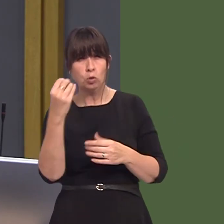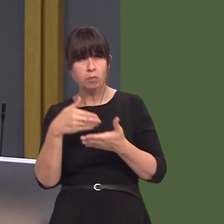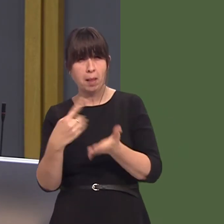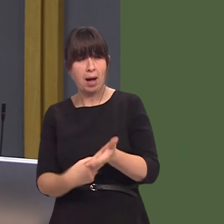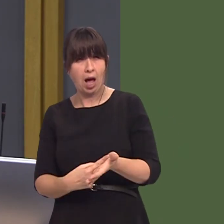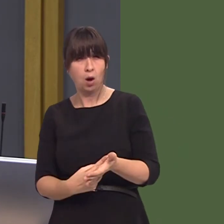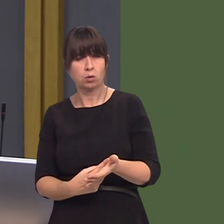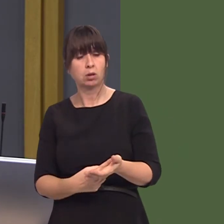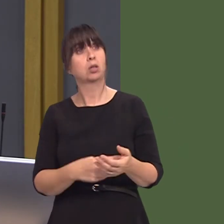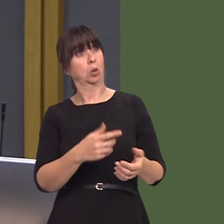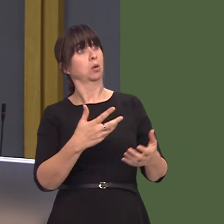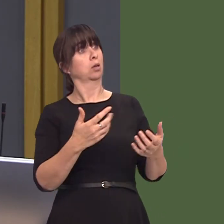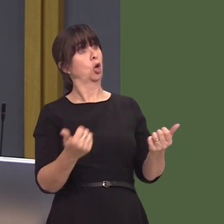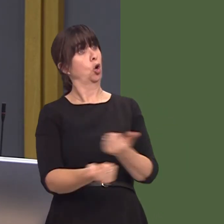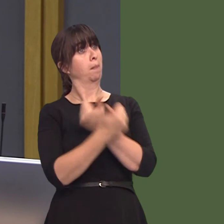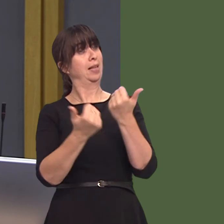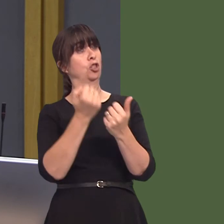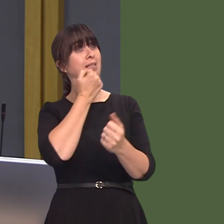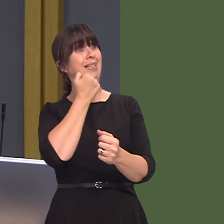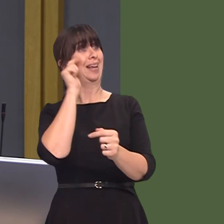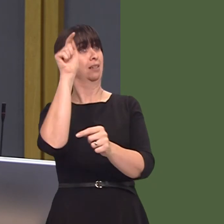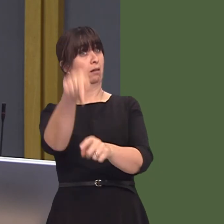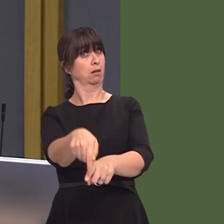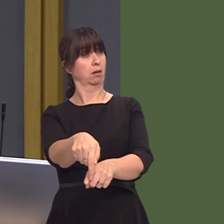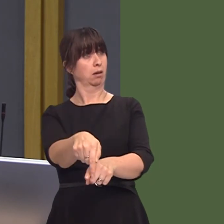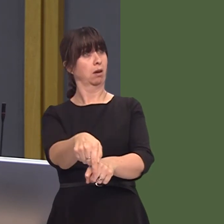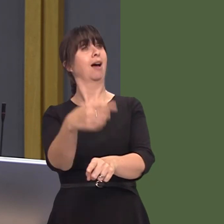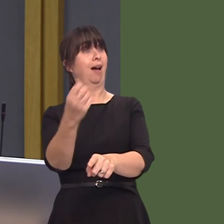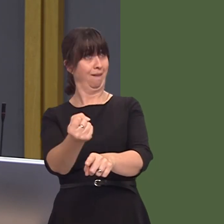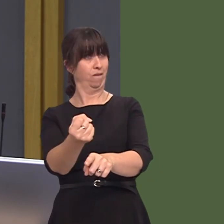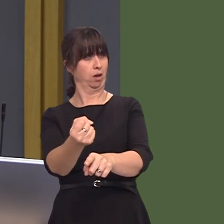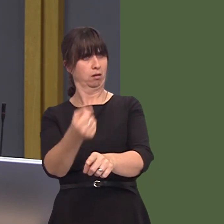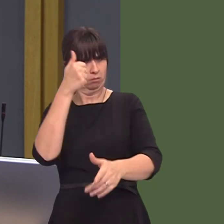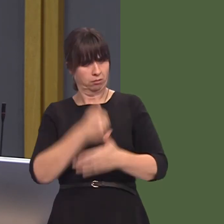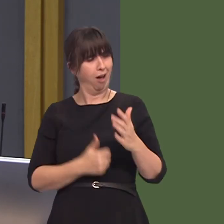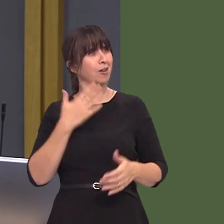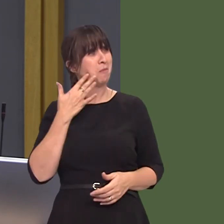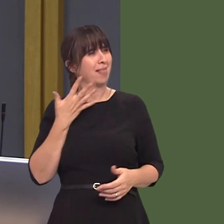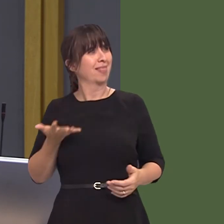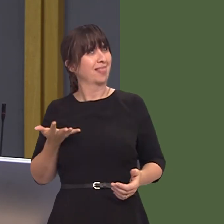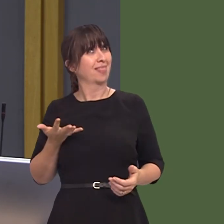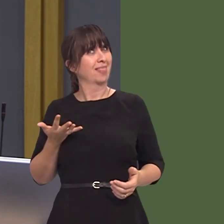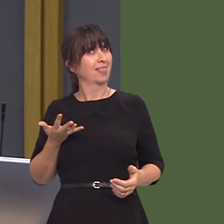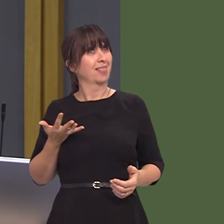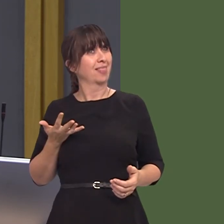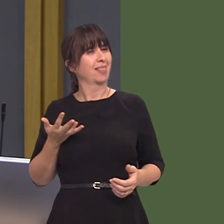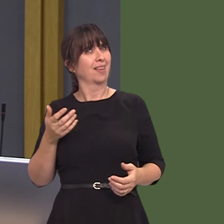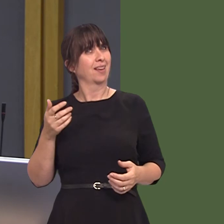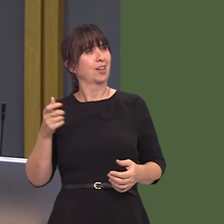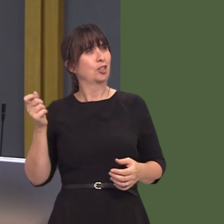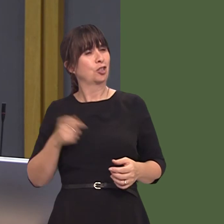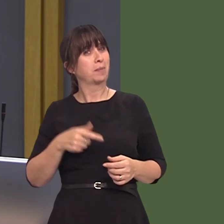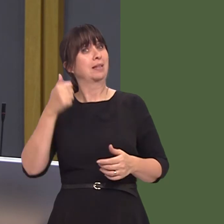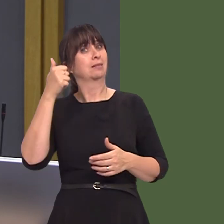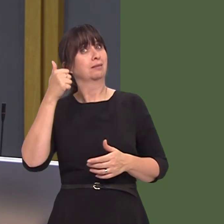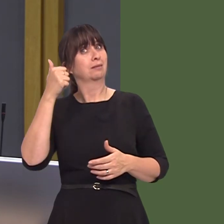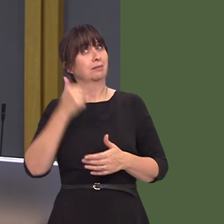Now that the completion date, rather than the commencement date, is 2021-22, can we